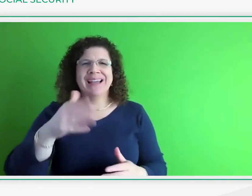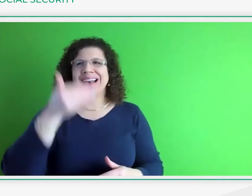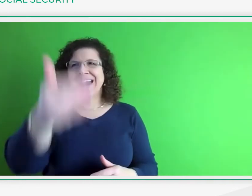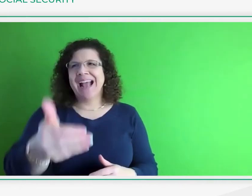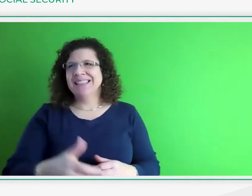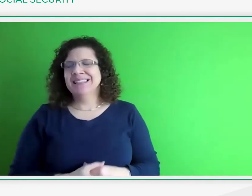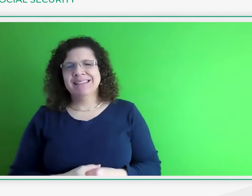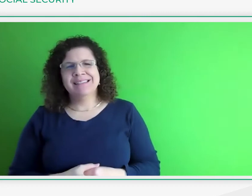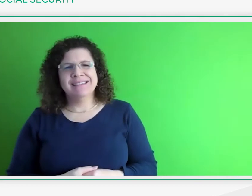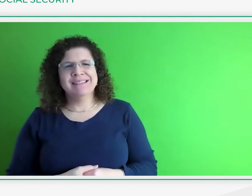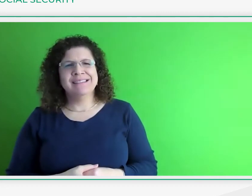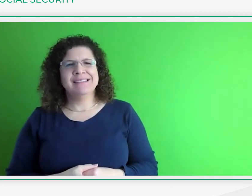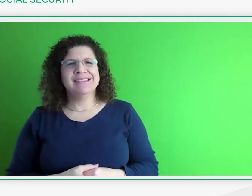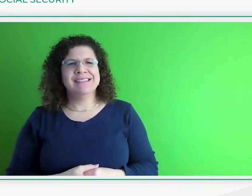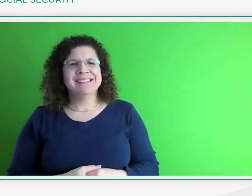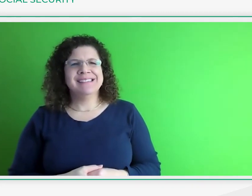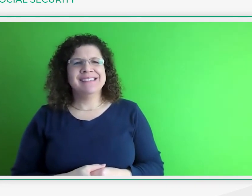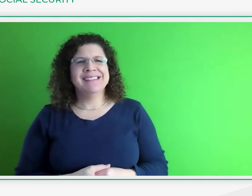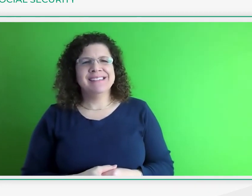with you all.